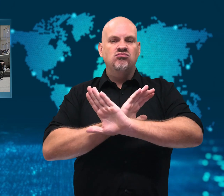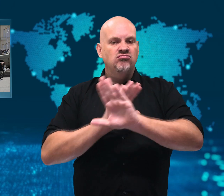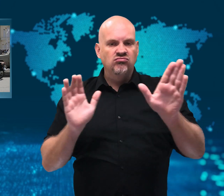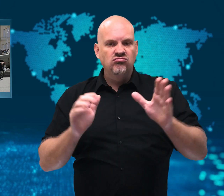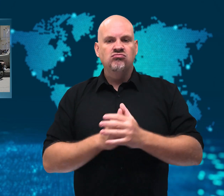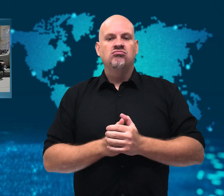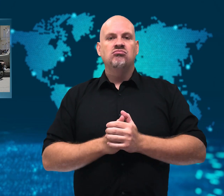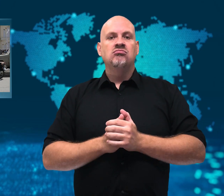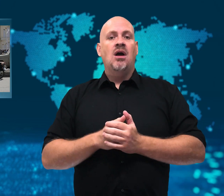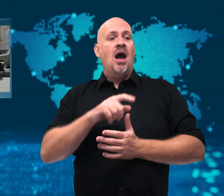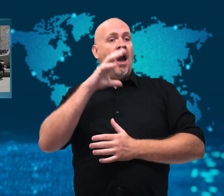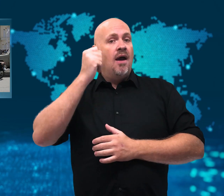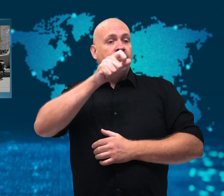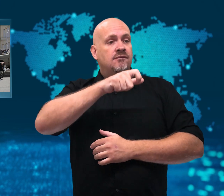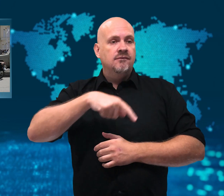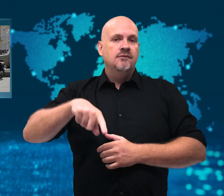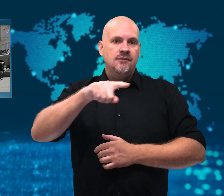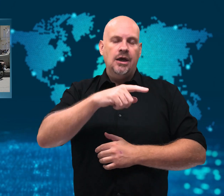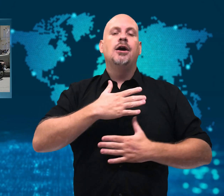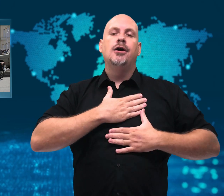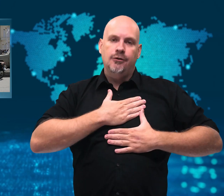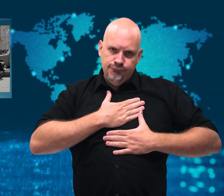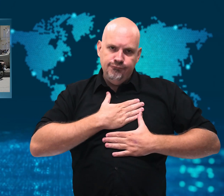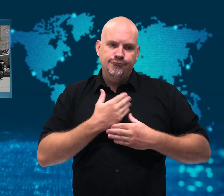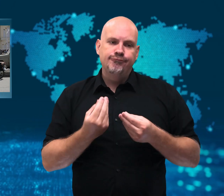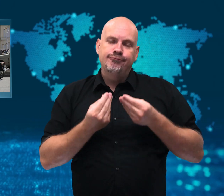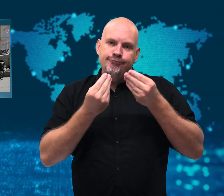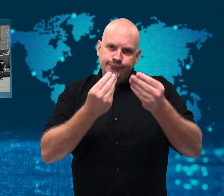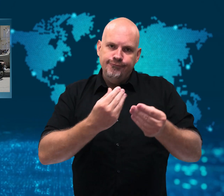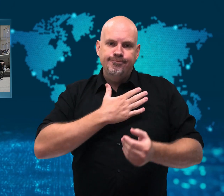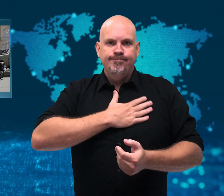The Taliban say they seek no “revenge”